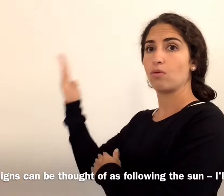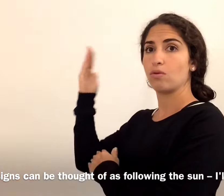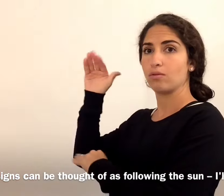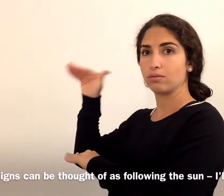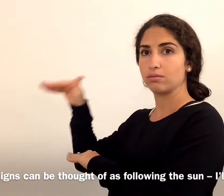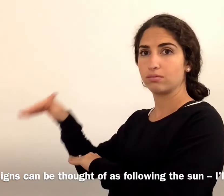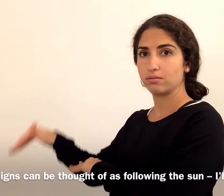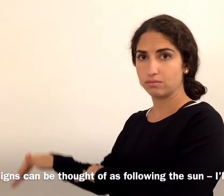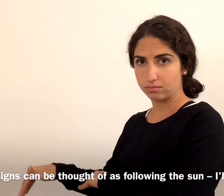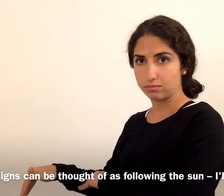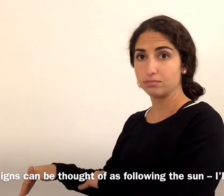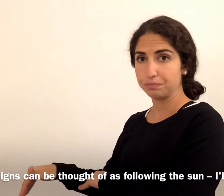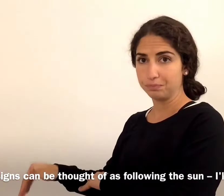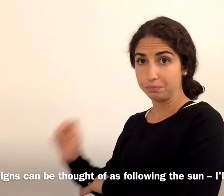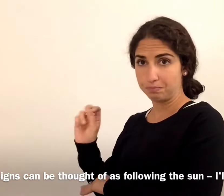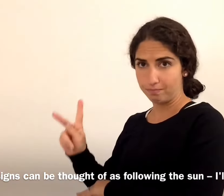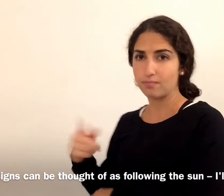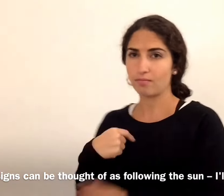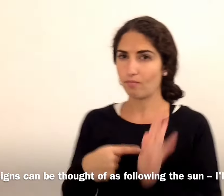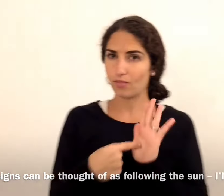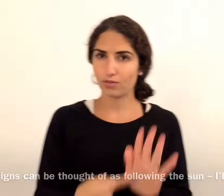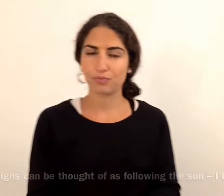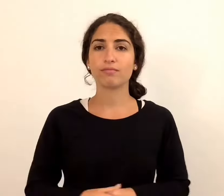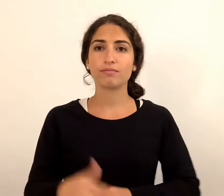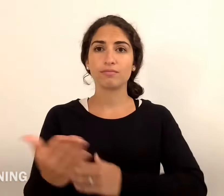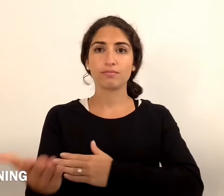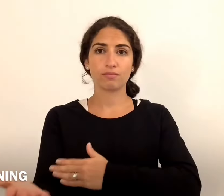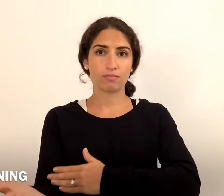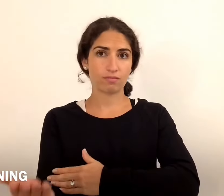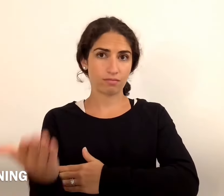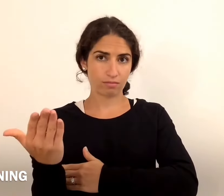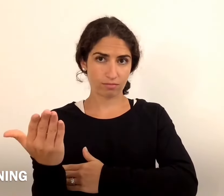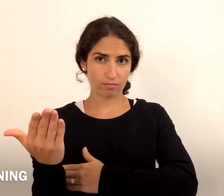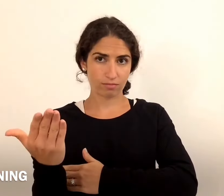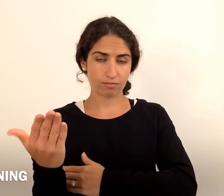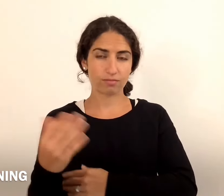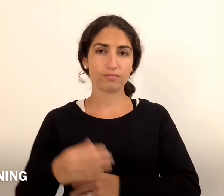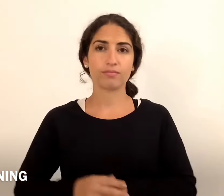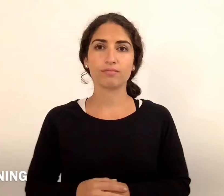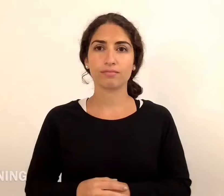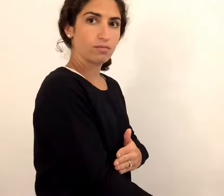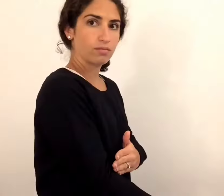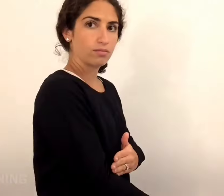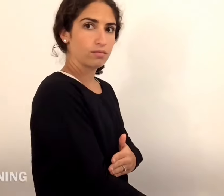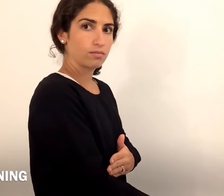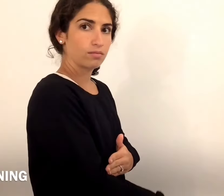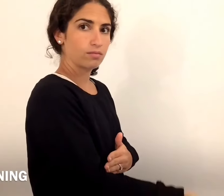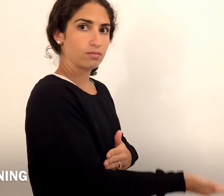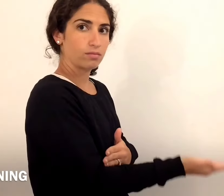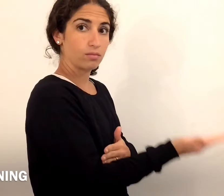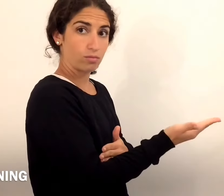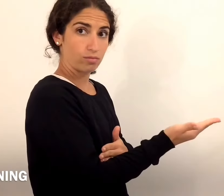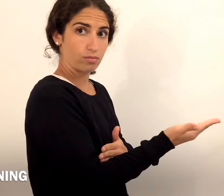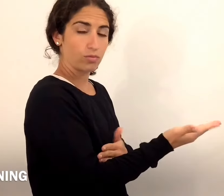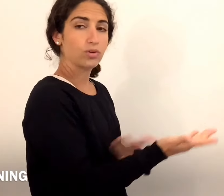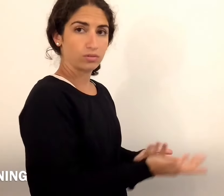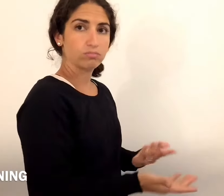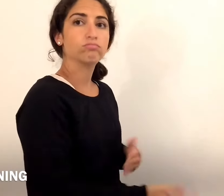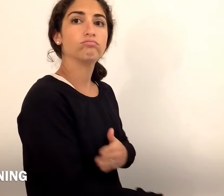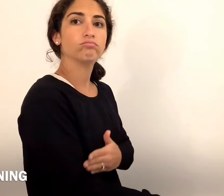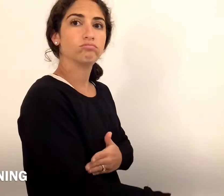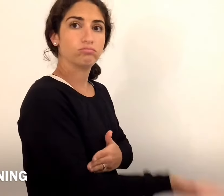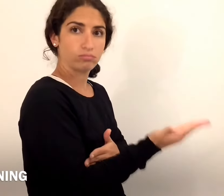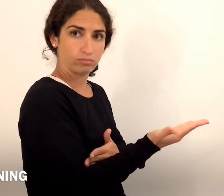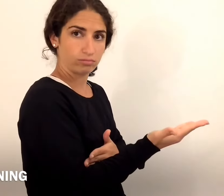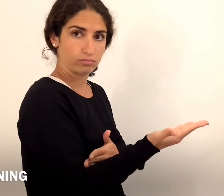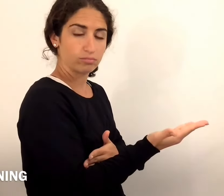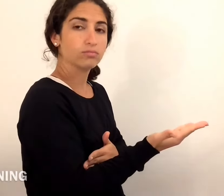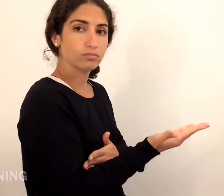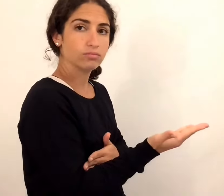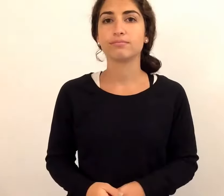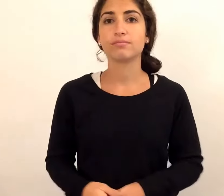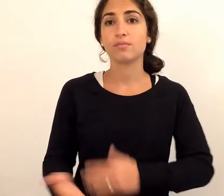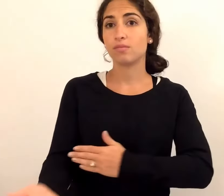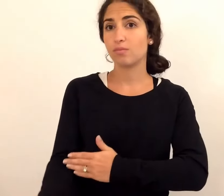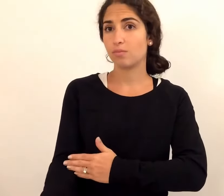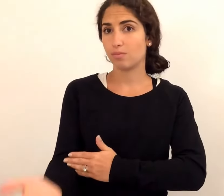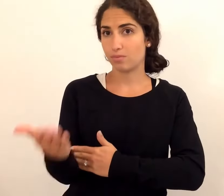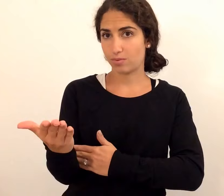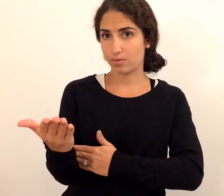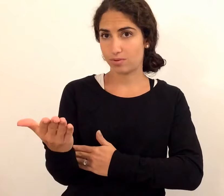Okay? I'll show you: MORNING. Morning.